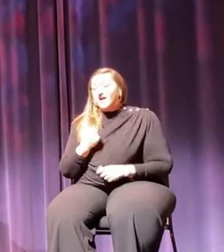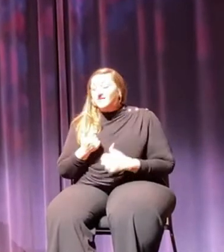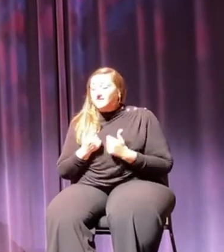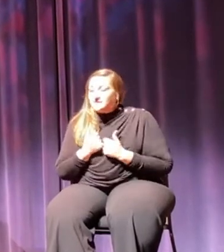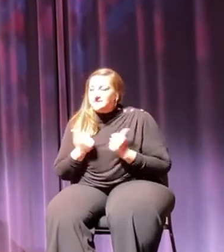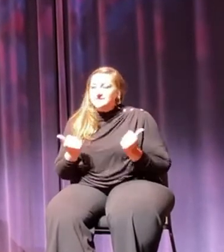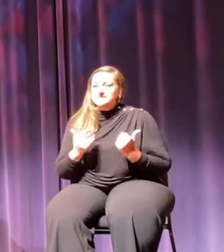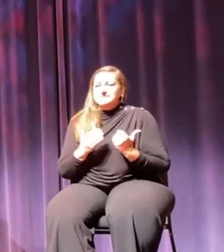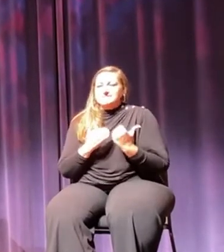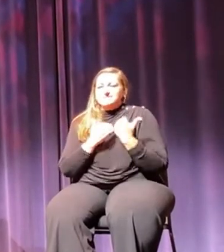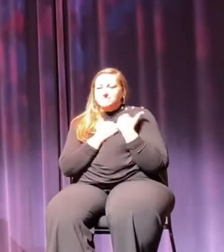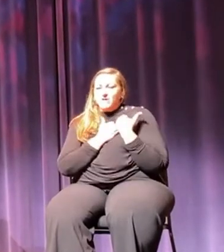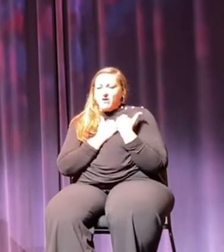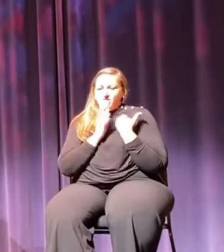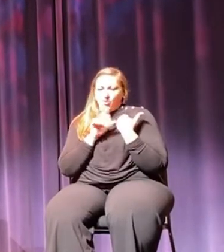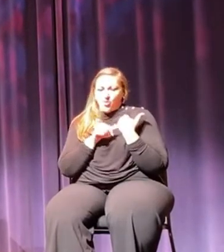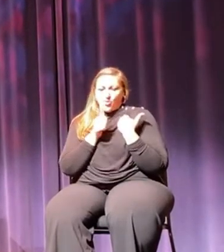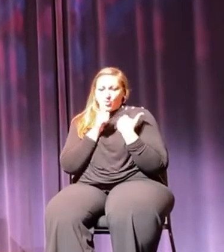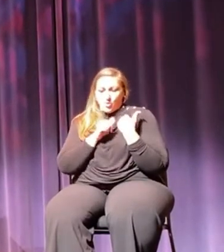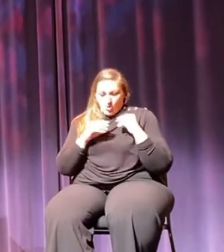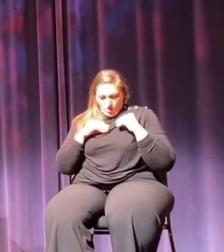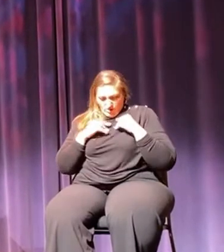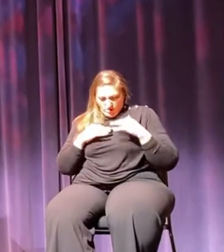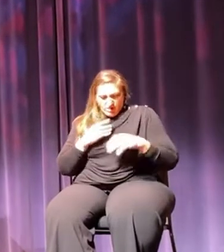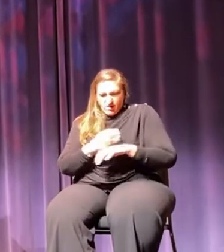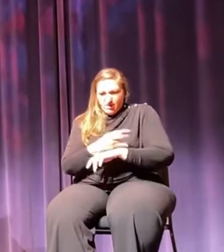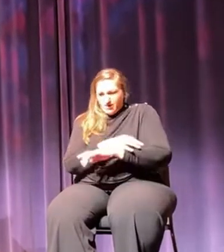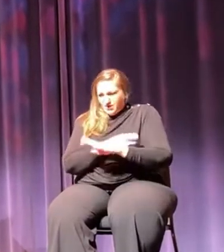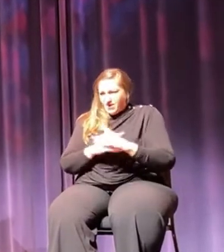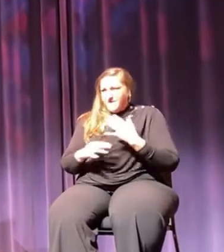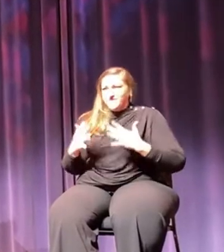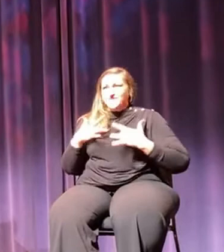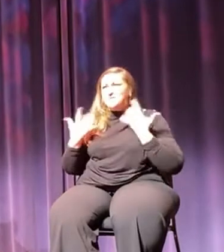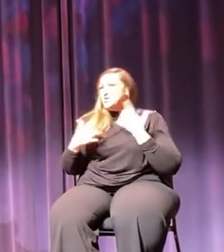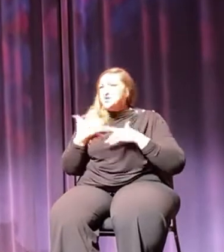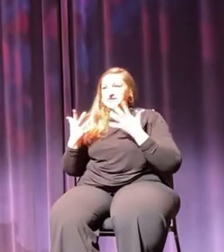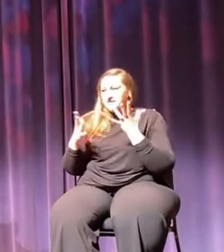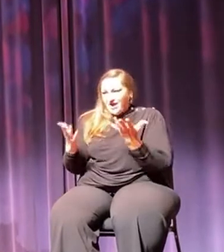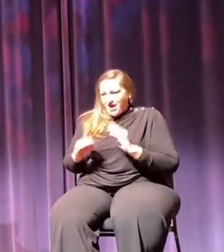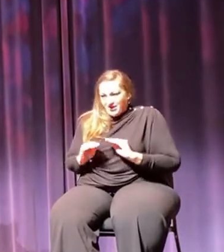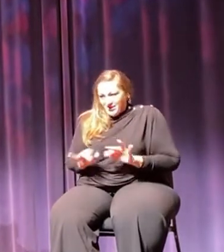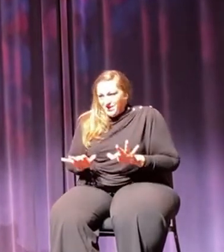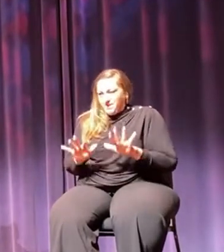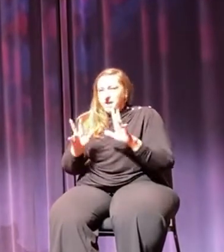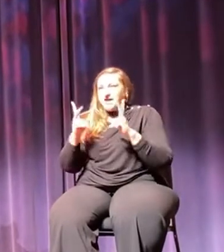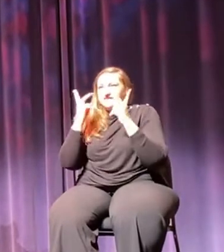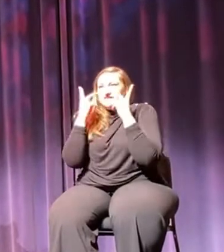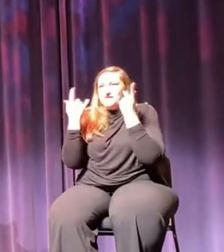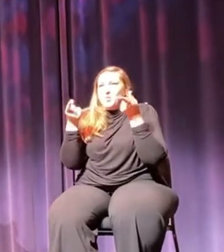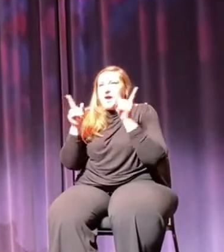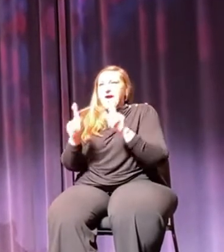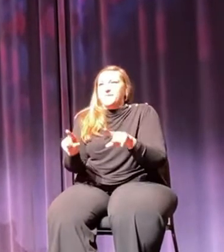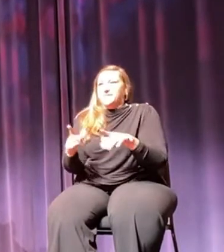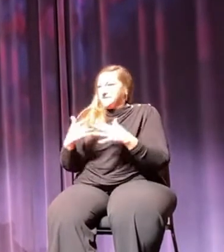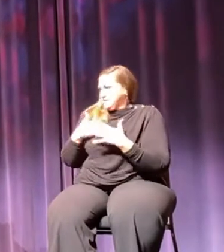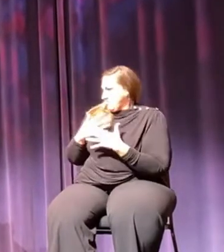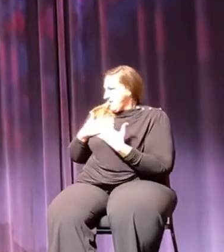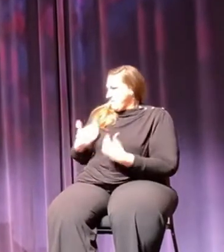of the release of girl particles from your excited body and seeing what comes out of my own.